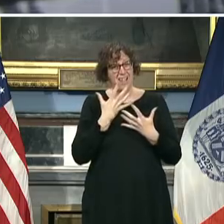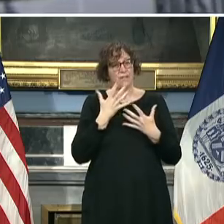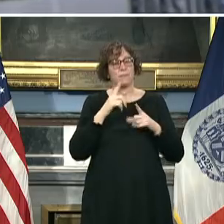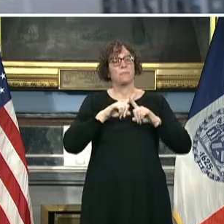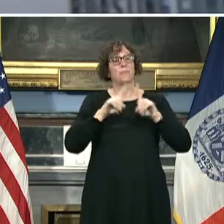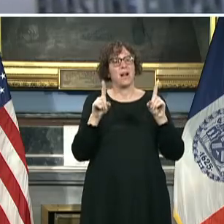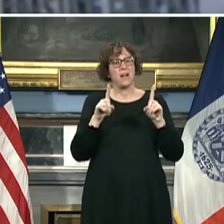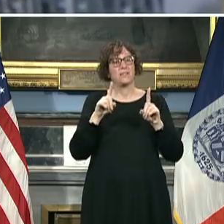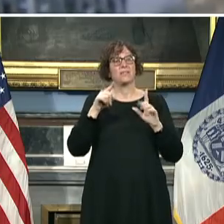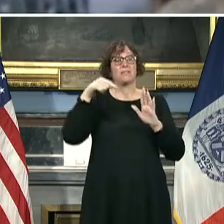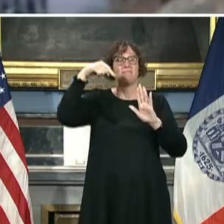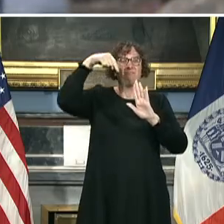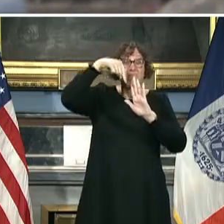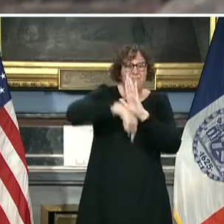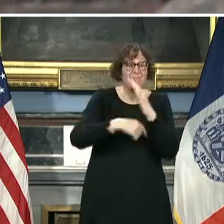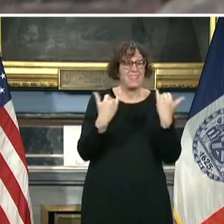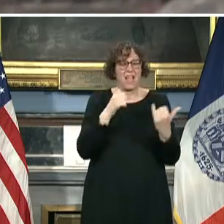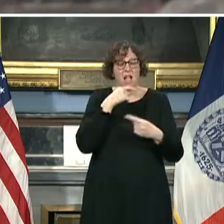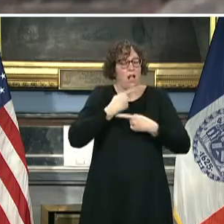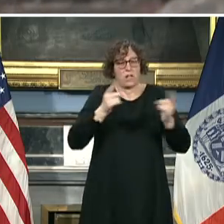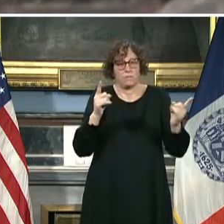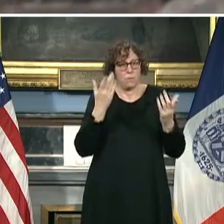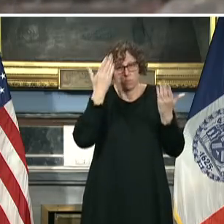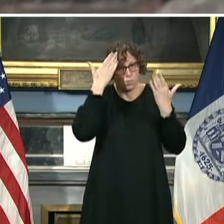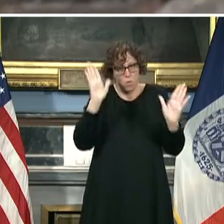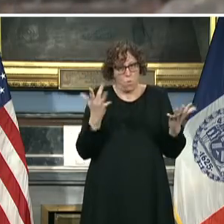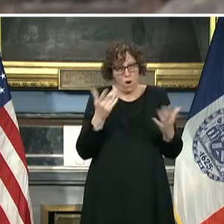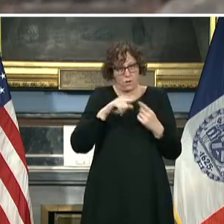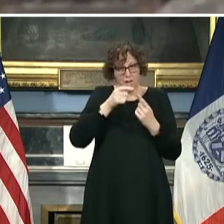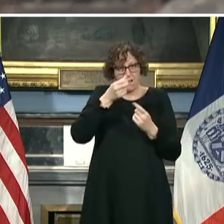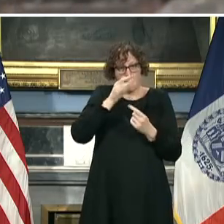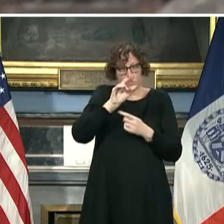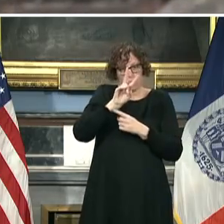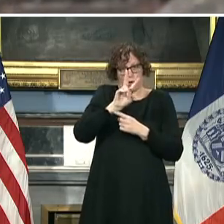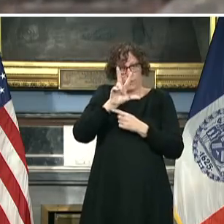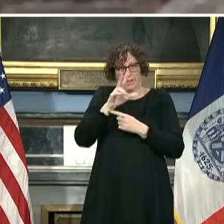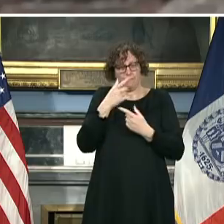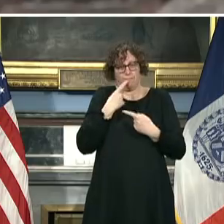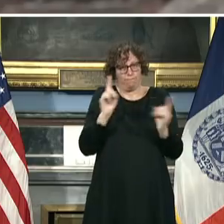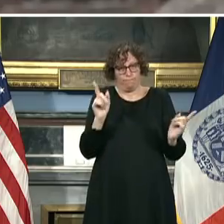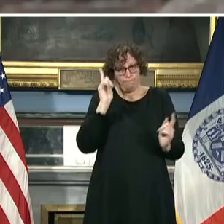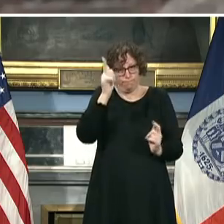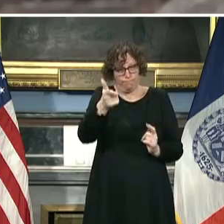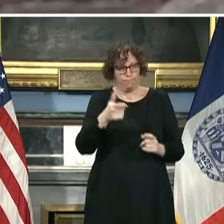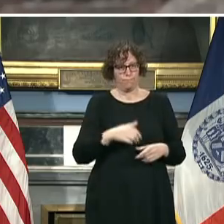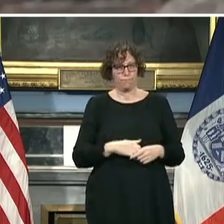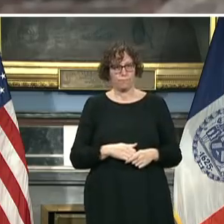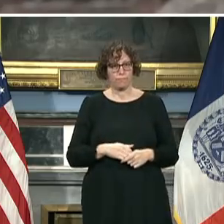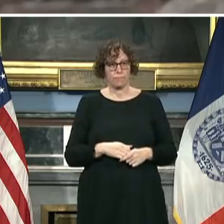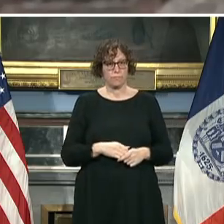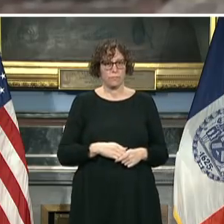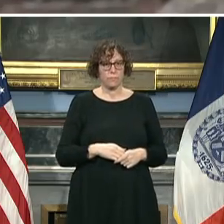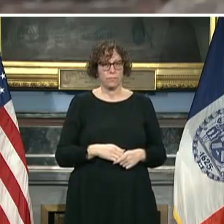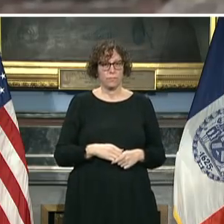BUT I'M NOT GOING TO FORESHADOW.